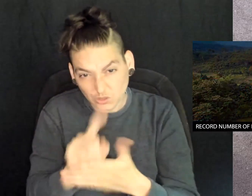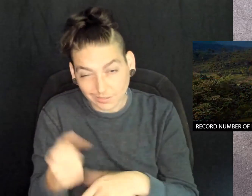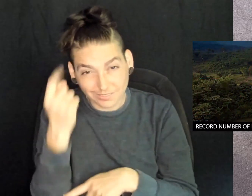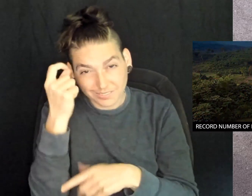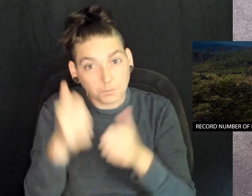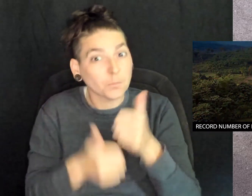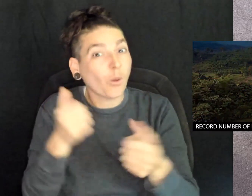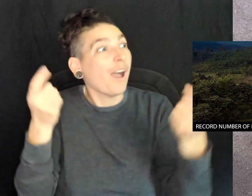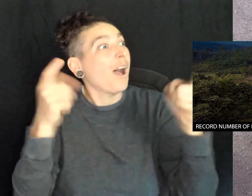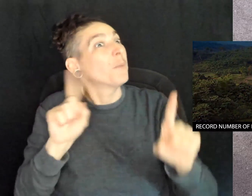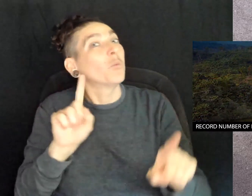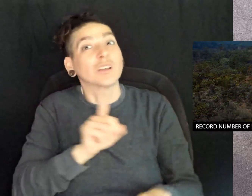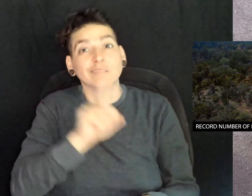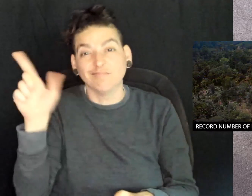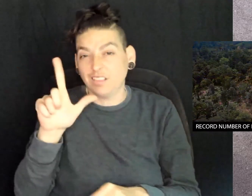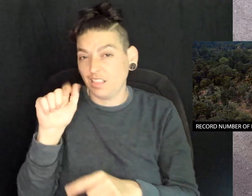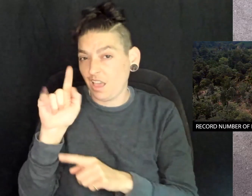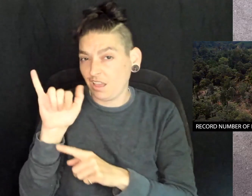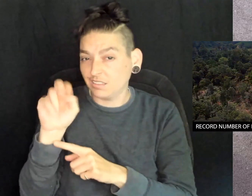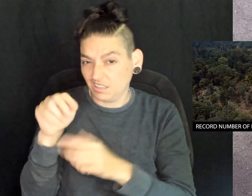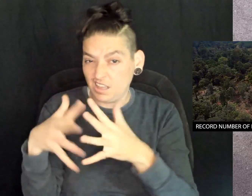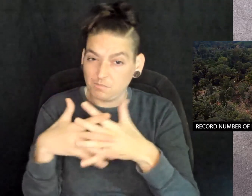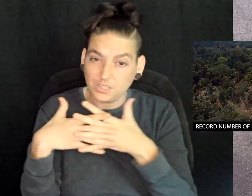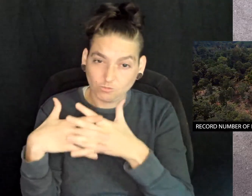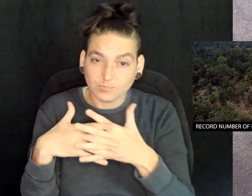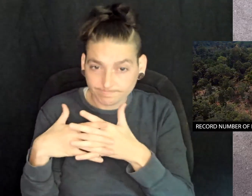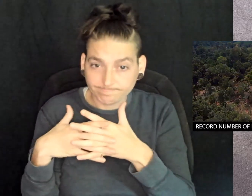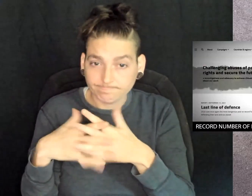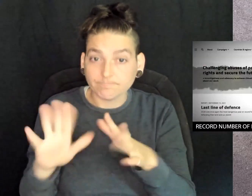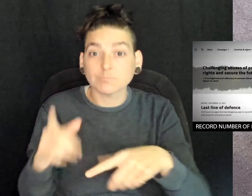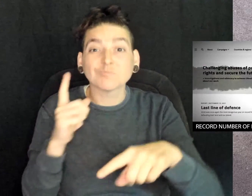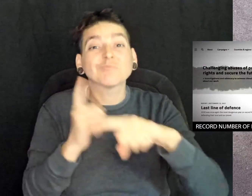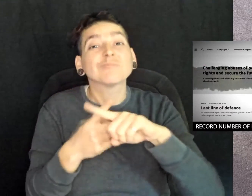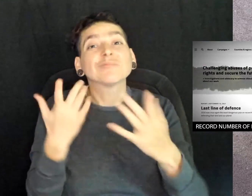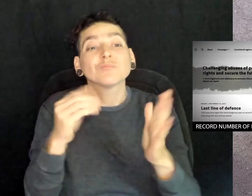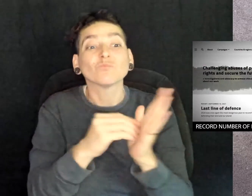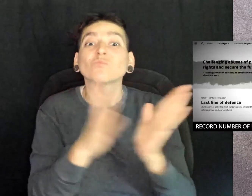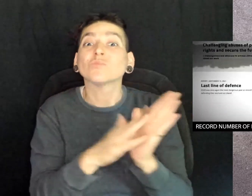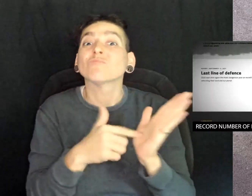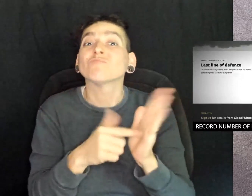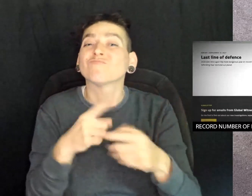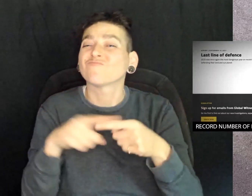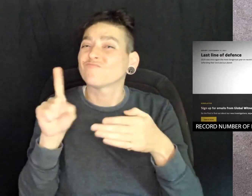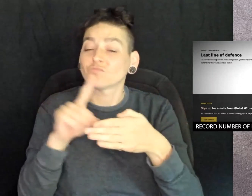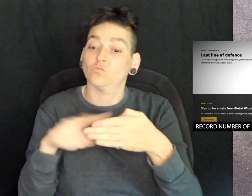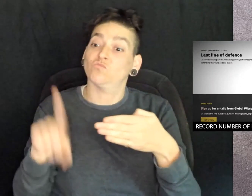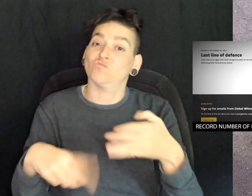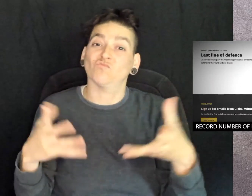roughly 4 deaths per week with most happening in Latin America